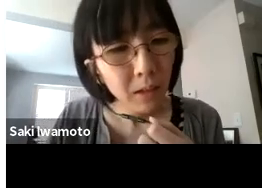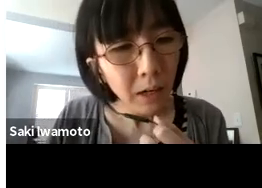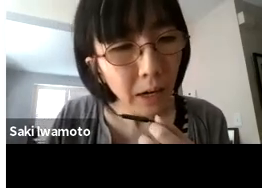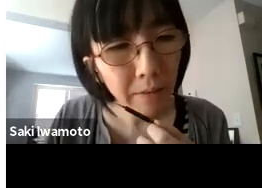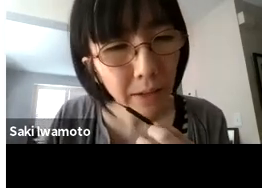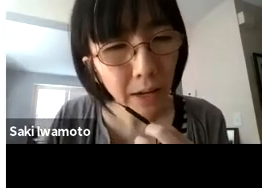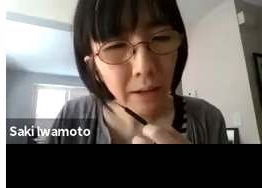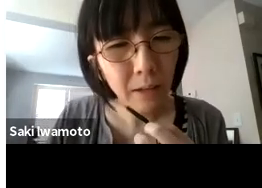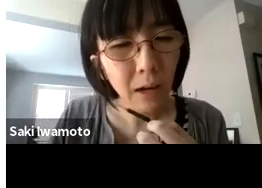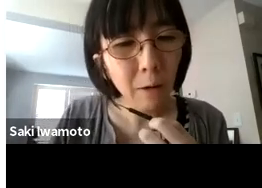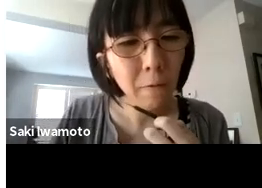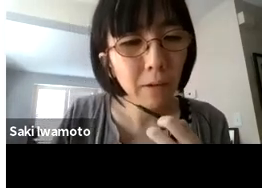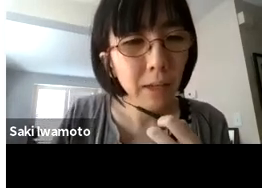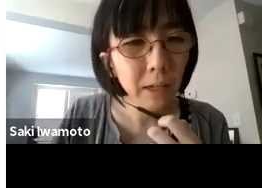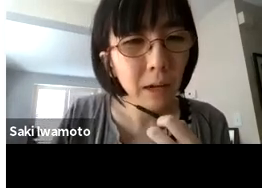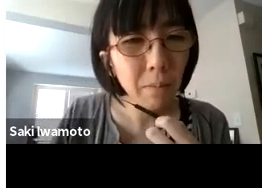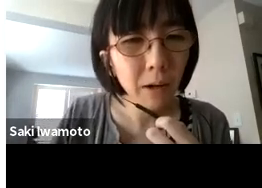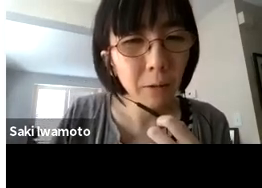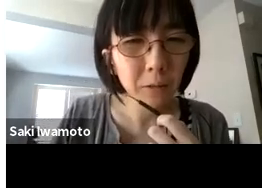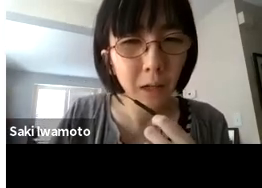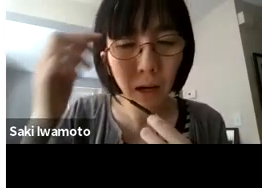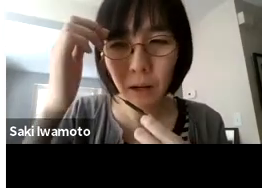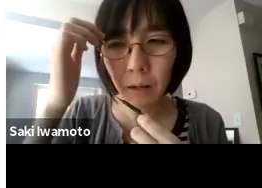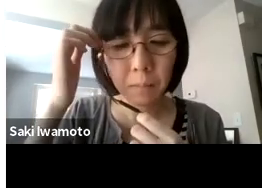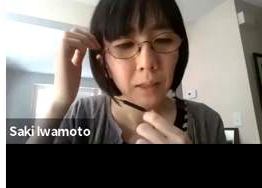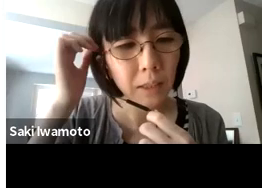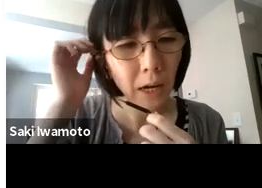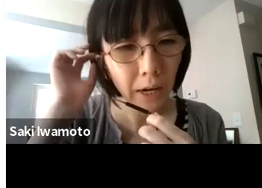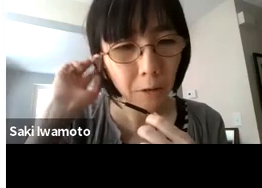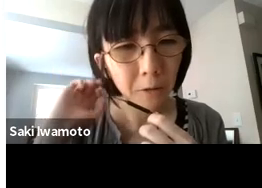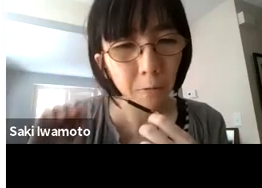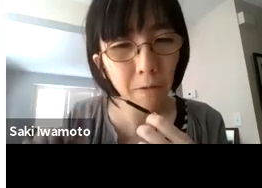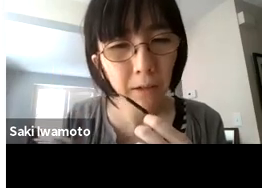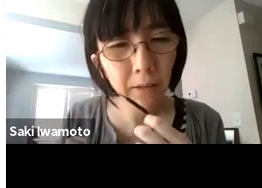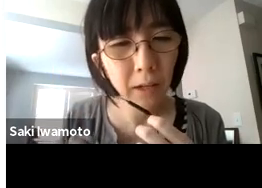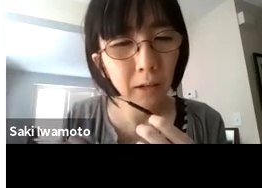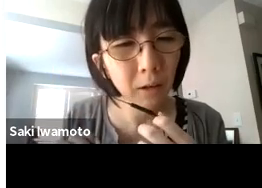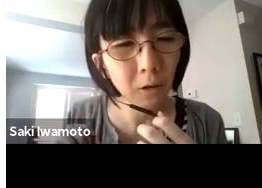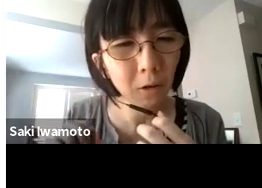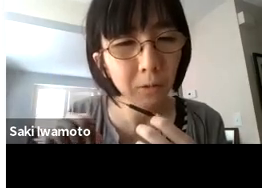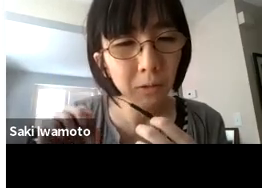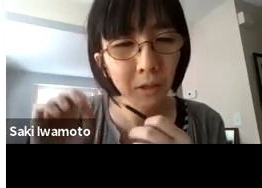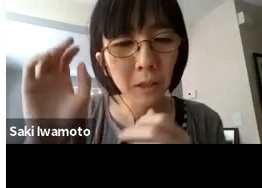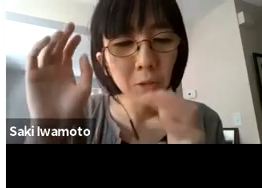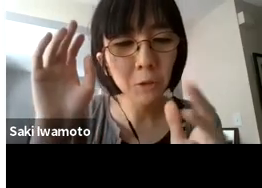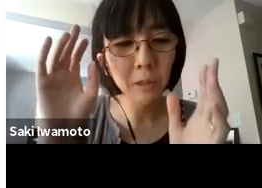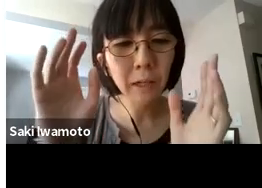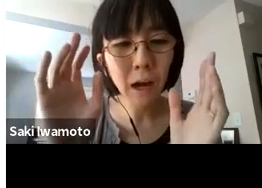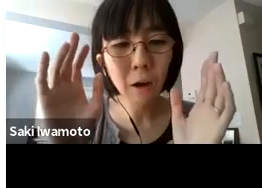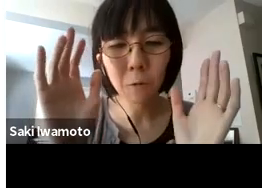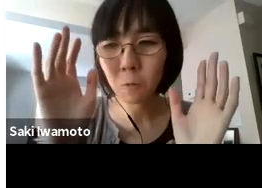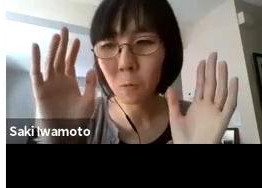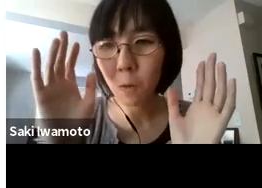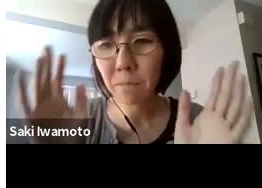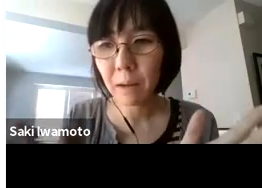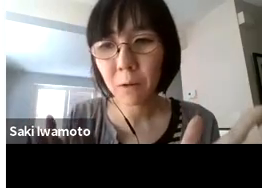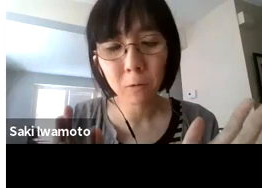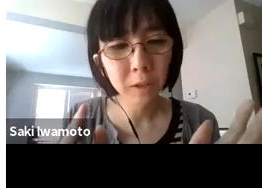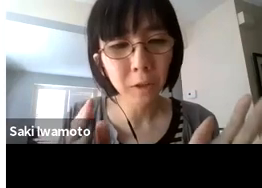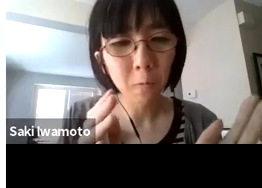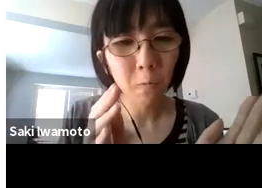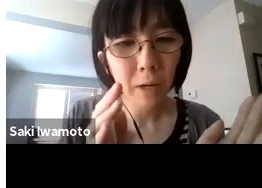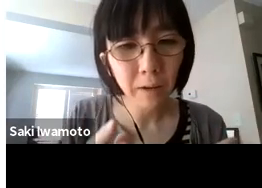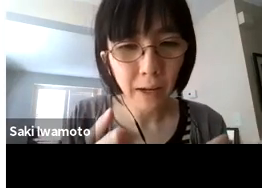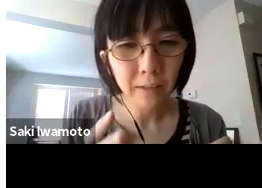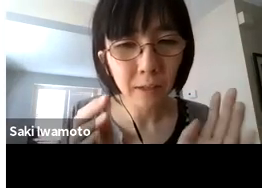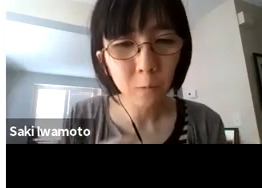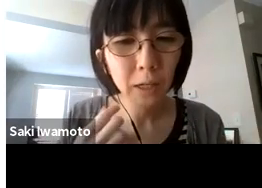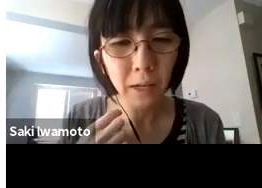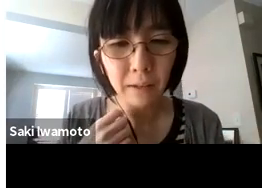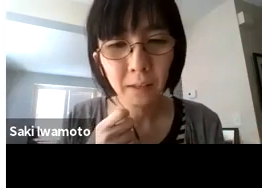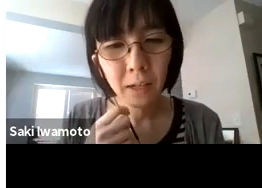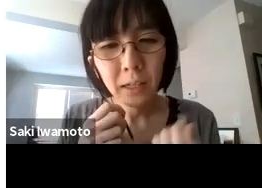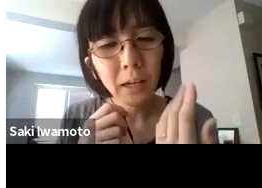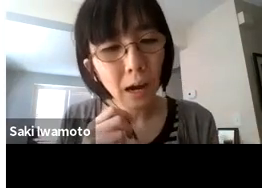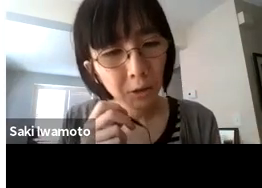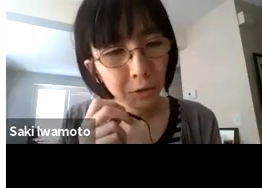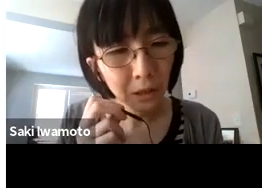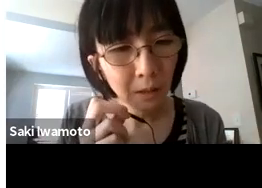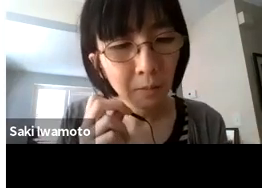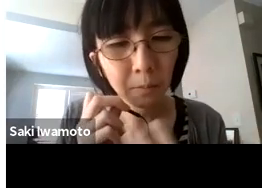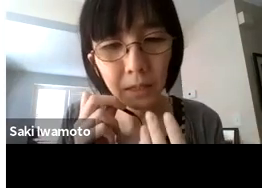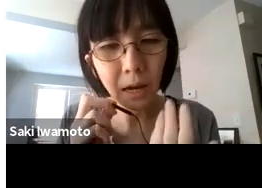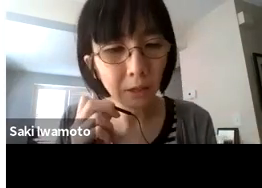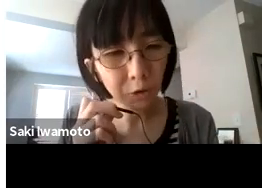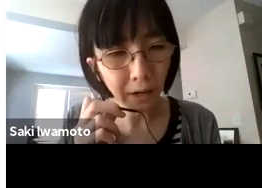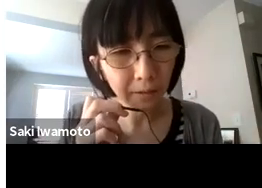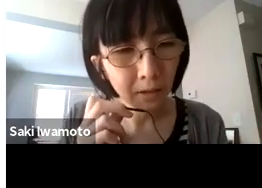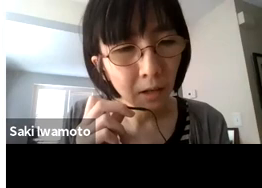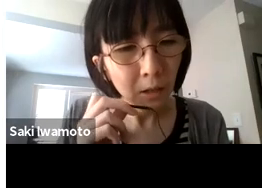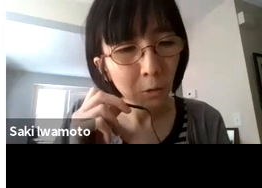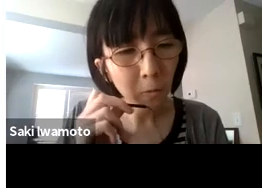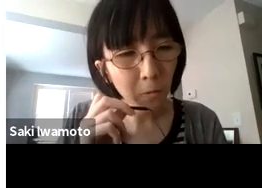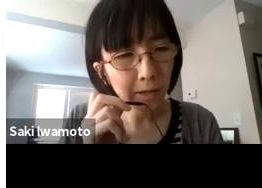And then, when we are thinking about the child, we want to think of, sort of like how, what might be considered, weakness, as weakness can actually be a strength.